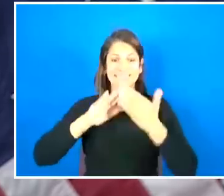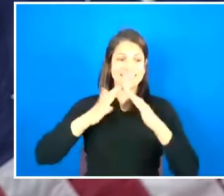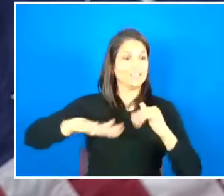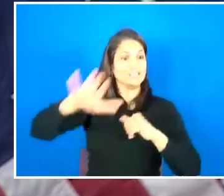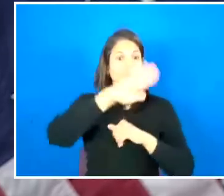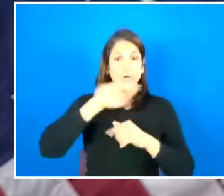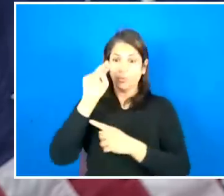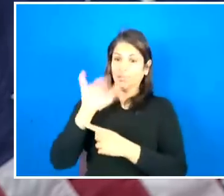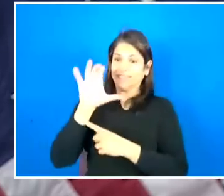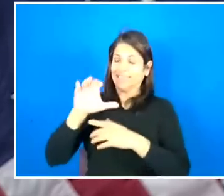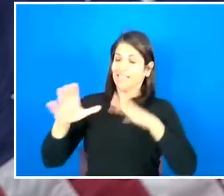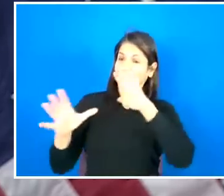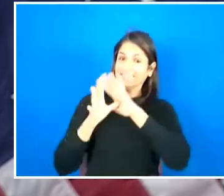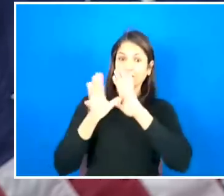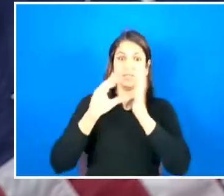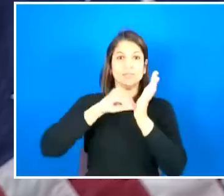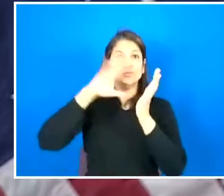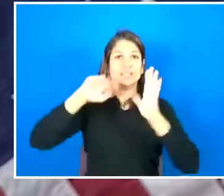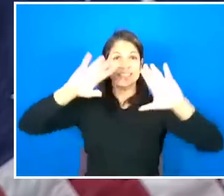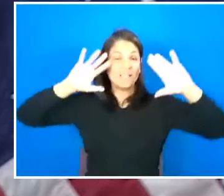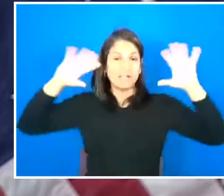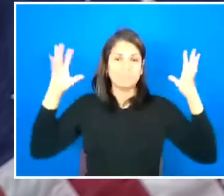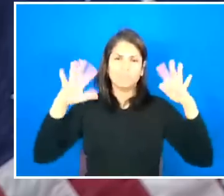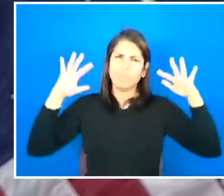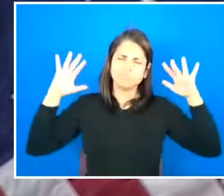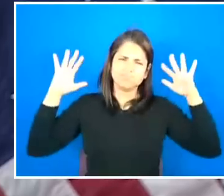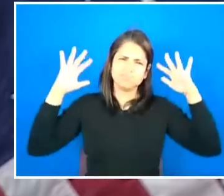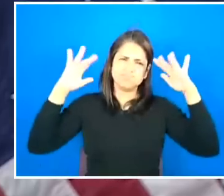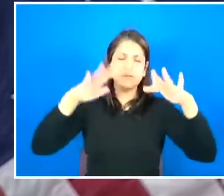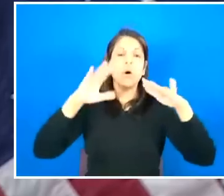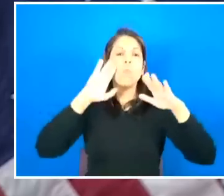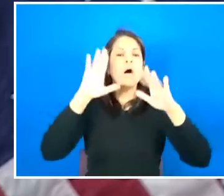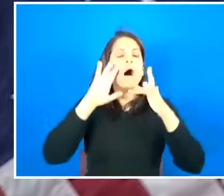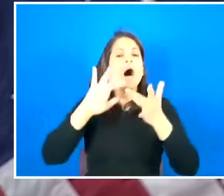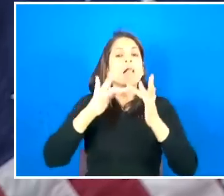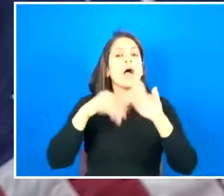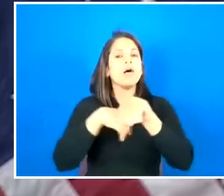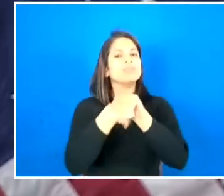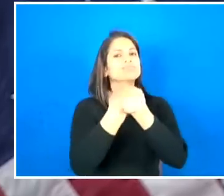CELEBRATION OF NEW YORK CITY'S HI SGHCHOLO SENIORS. WE'RE GOING TO MAKE ITSOEMTHING